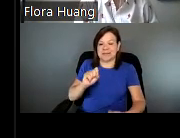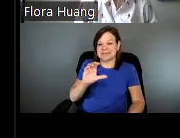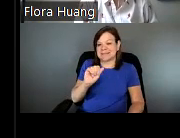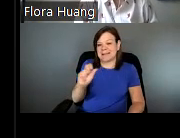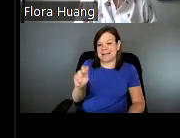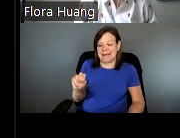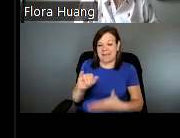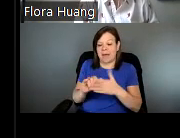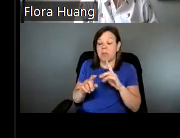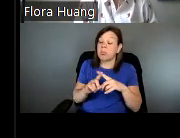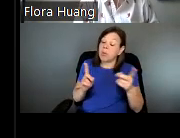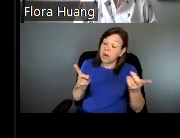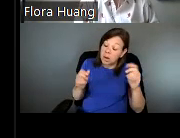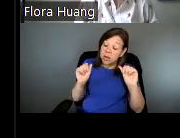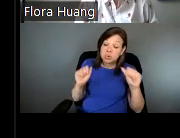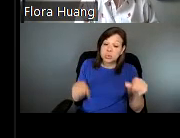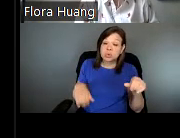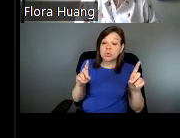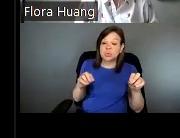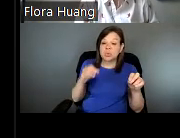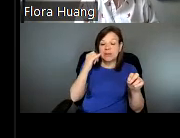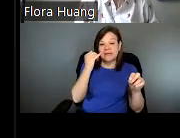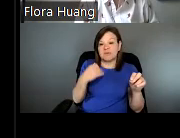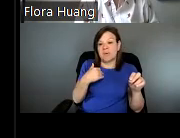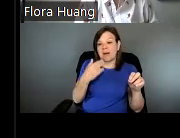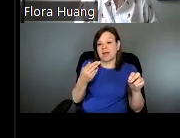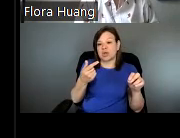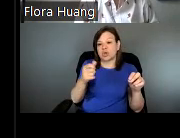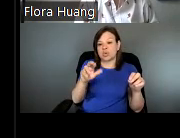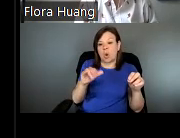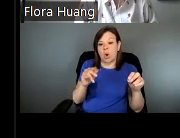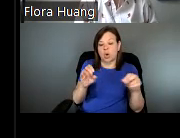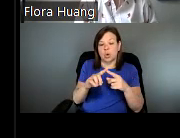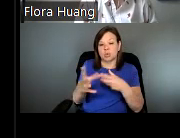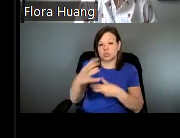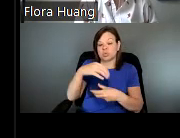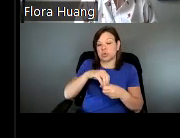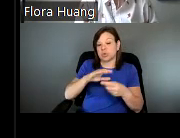But one thing you could do is if you had a QR code that you wanted to include in your document,